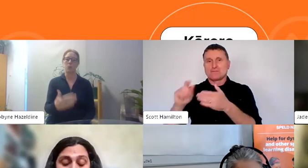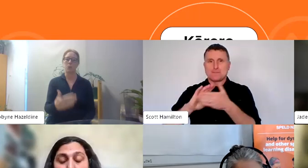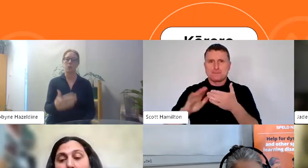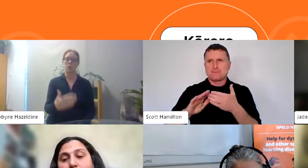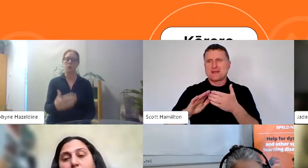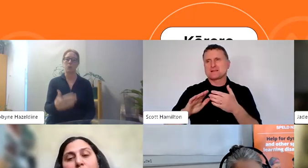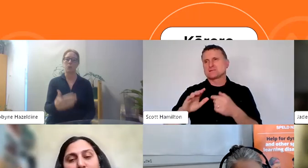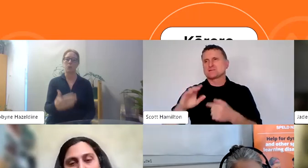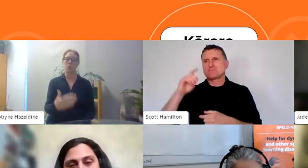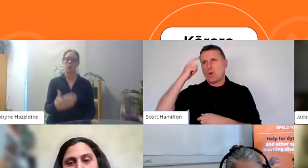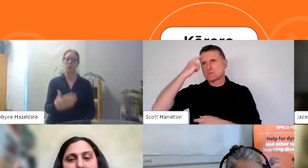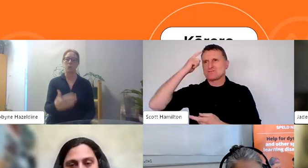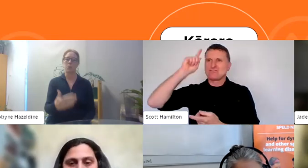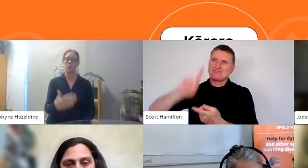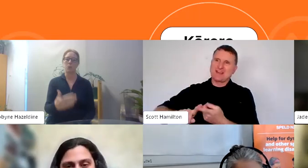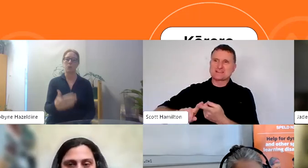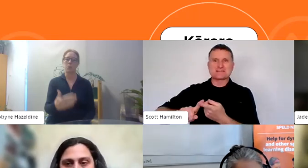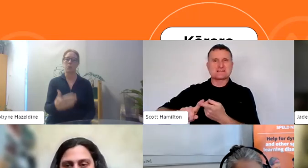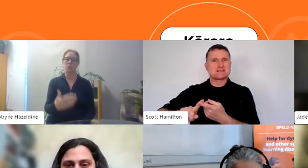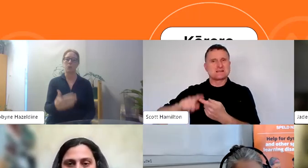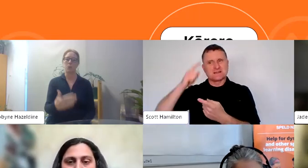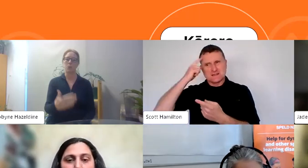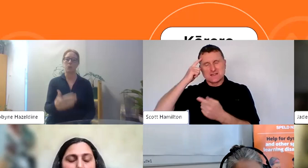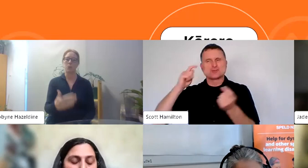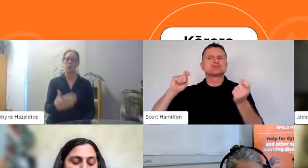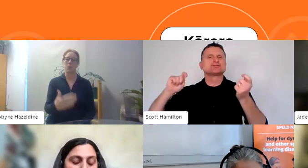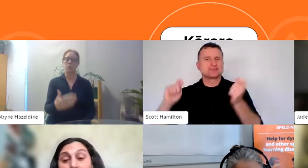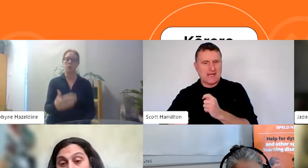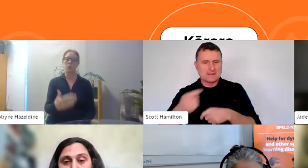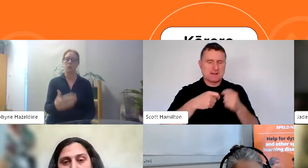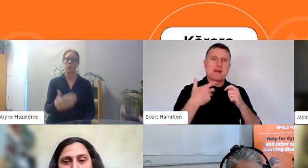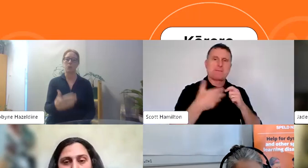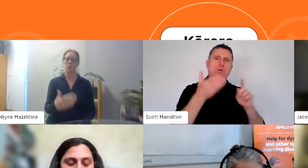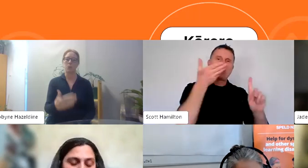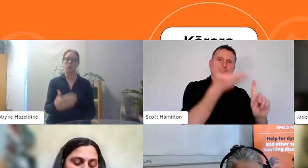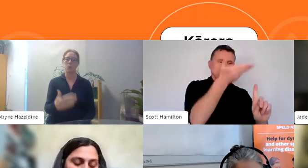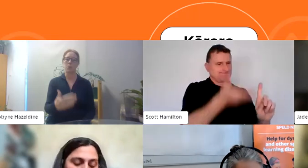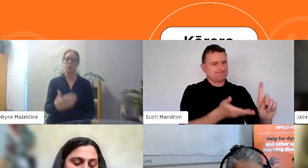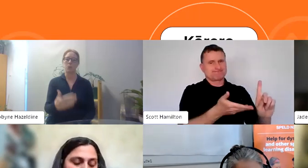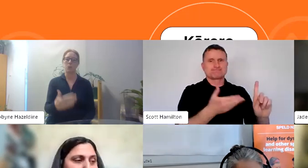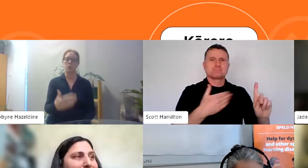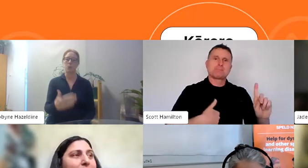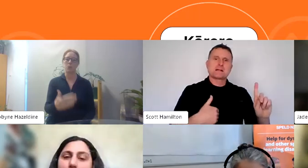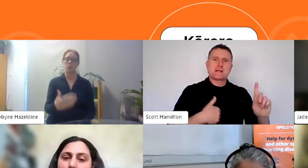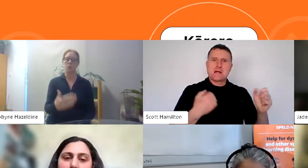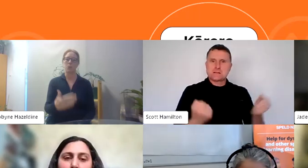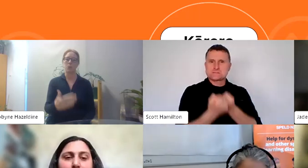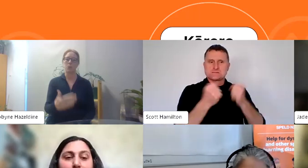mentality to a more strengths-based, mana-enhancing mentality to make sure that inclusion and belonging happens. The other thing is moving